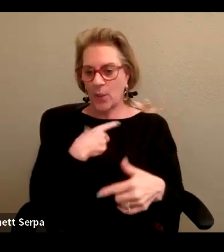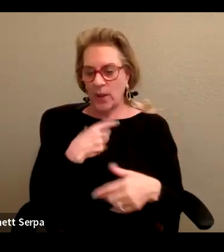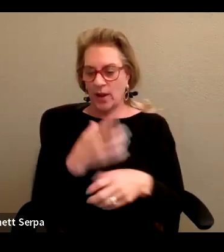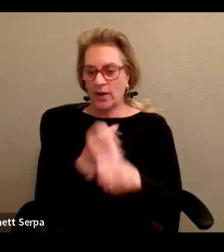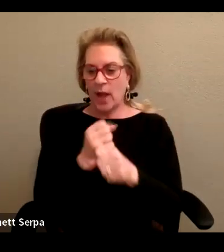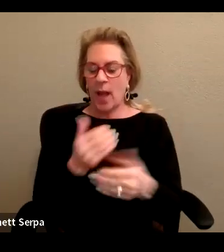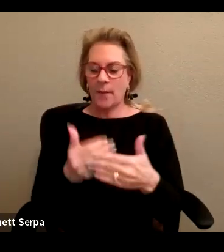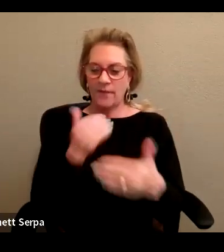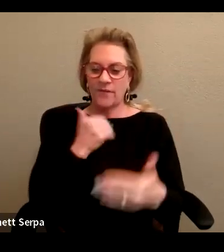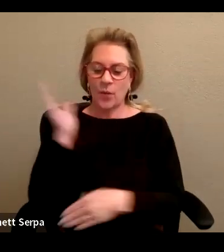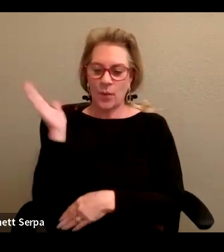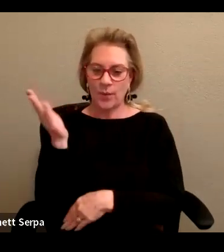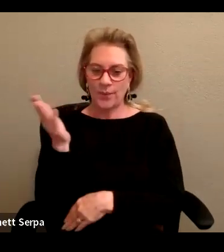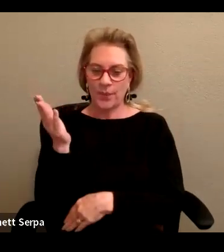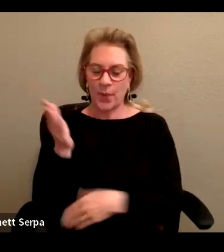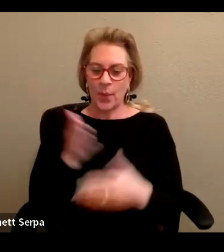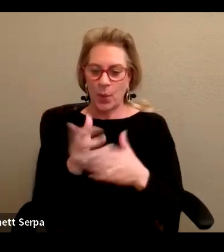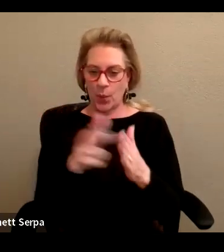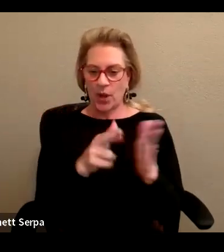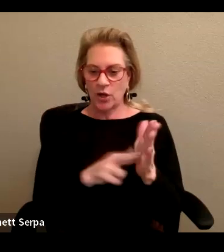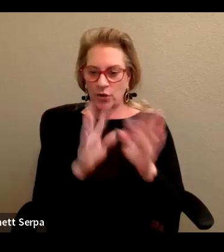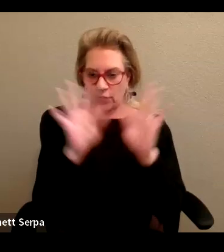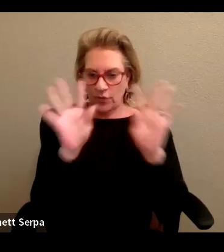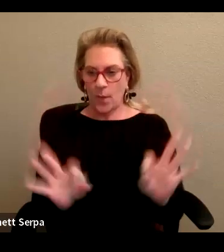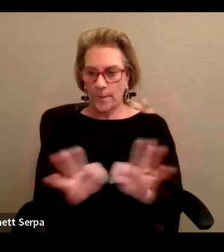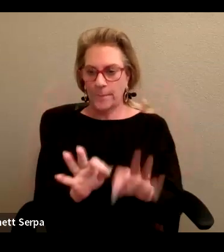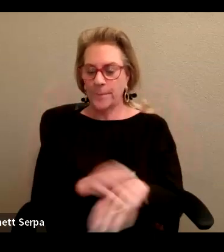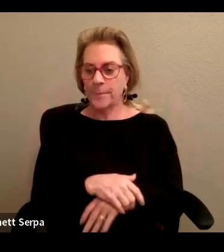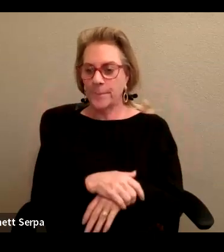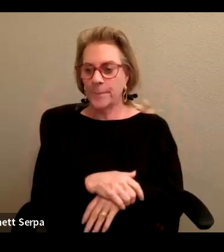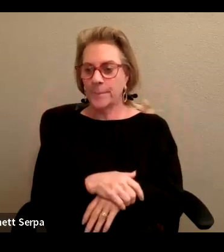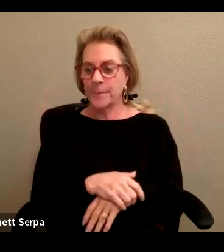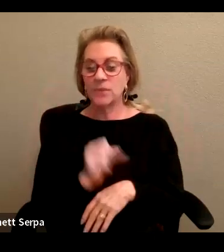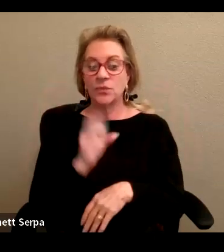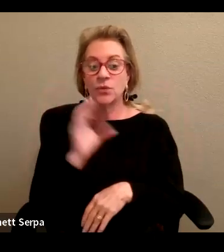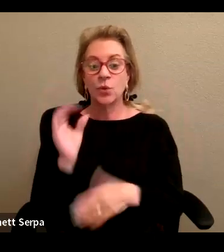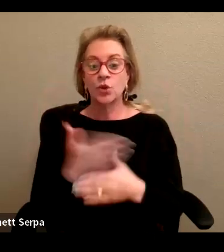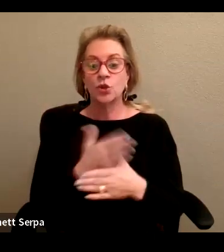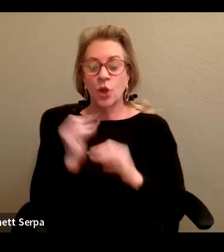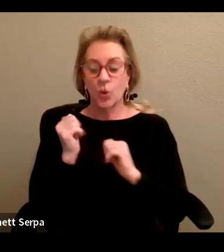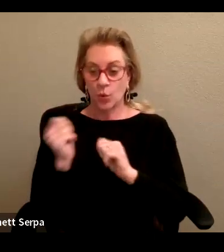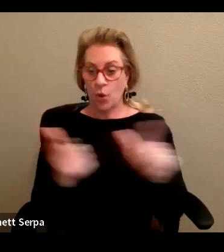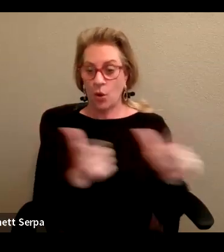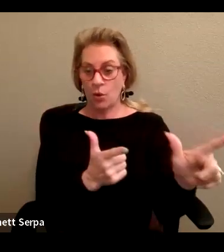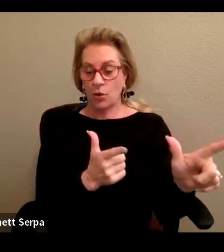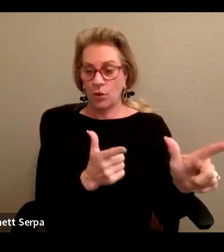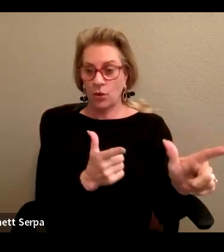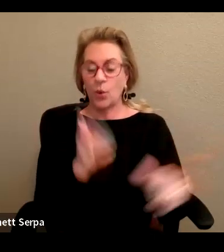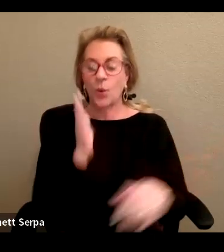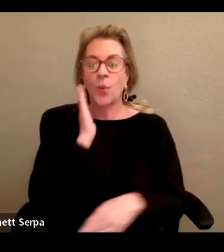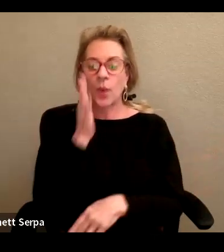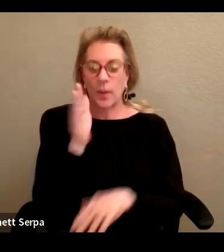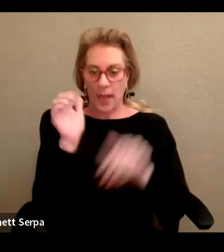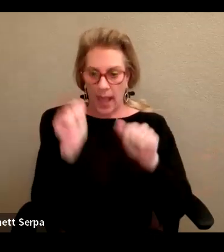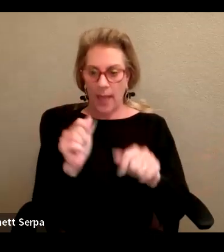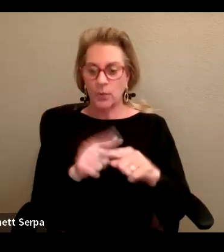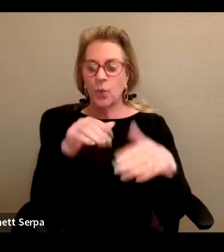through the registration form uh so to share with all of you uh you will be able to access today's